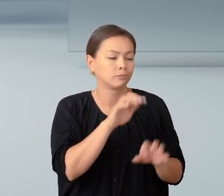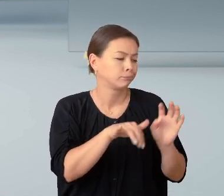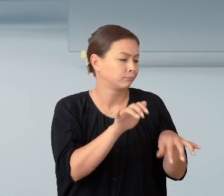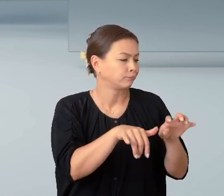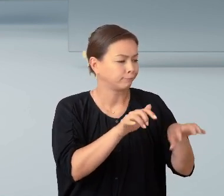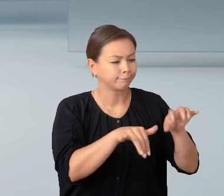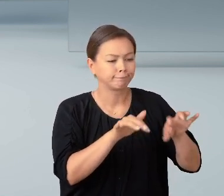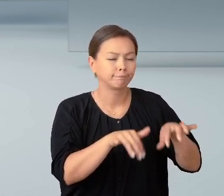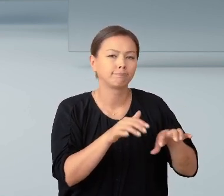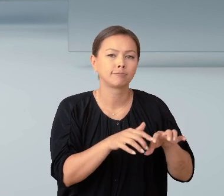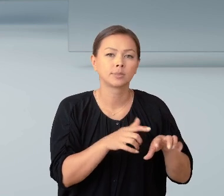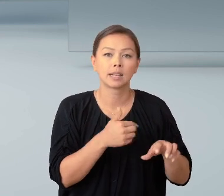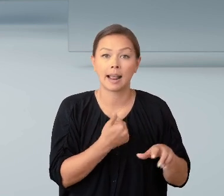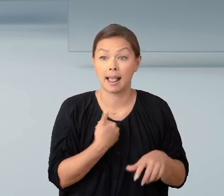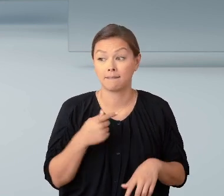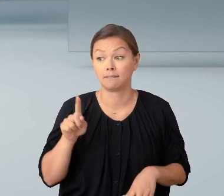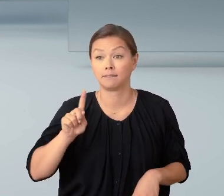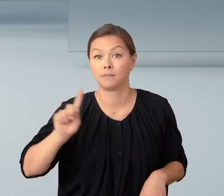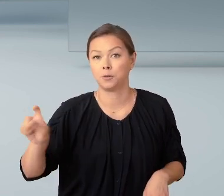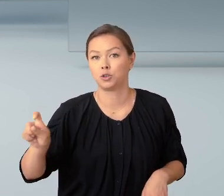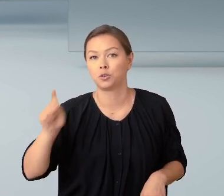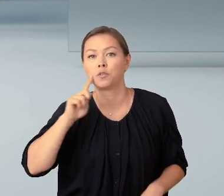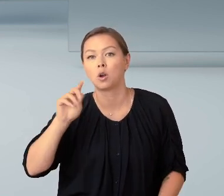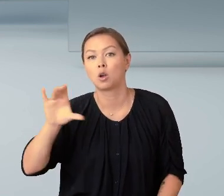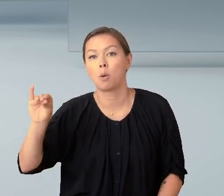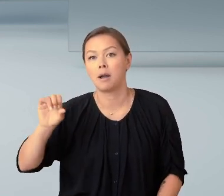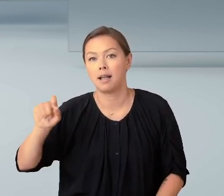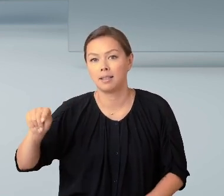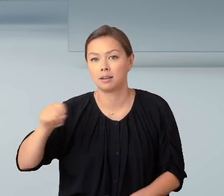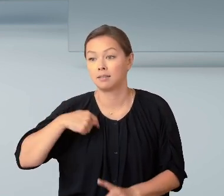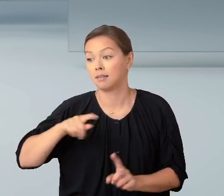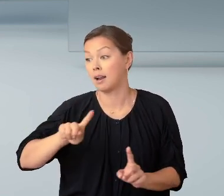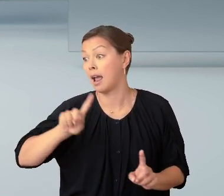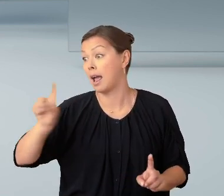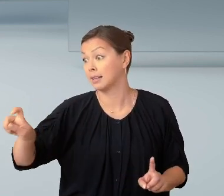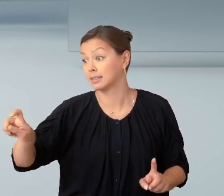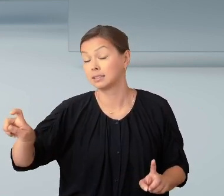for Copilot to answer for me. But what's nice is there's a prompt